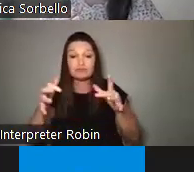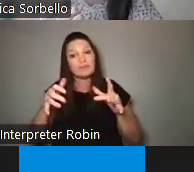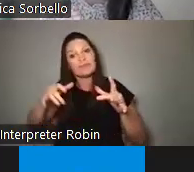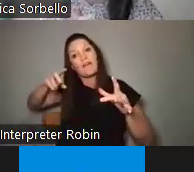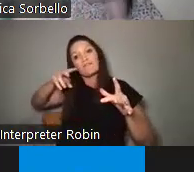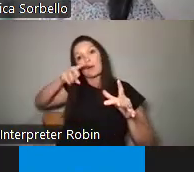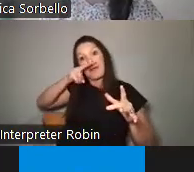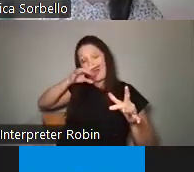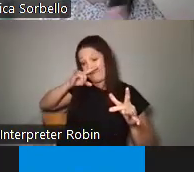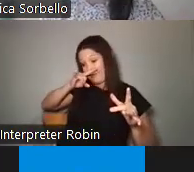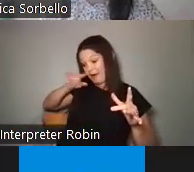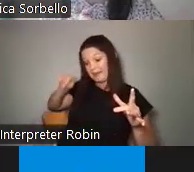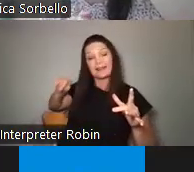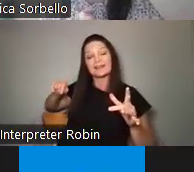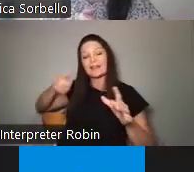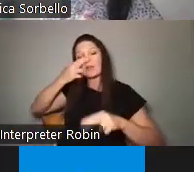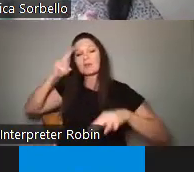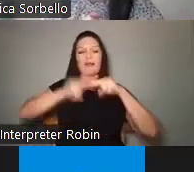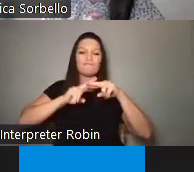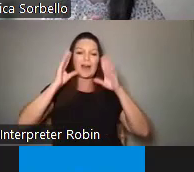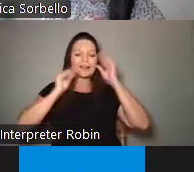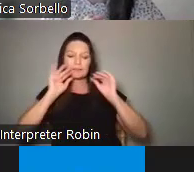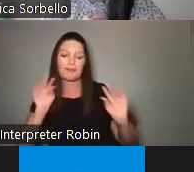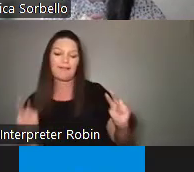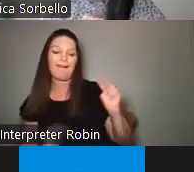medication. We talk about this initially when we talk about